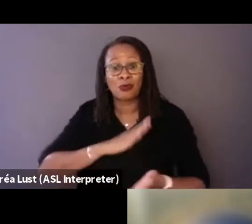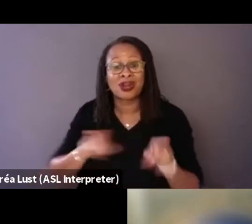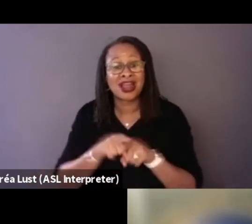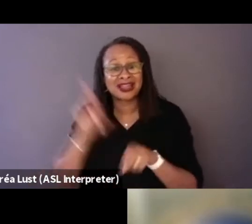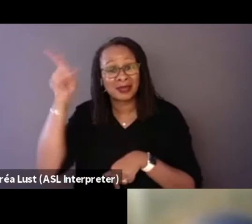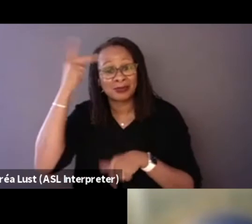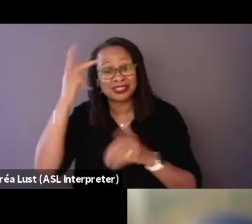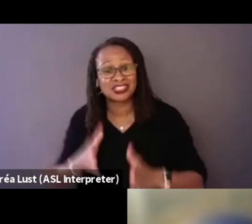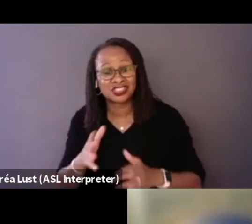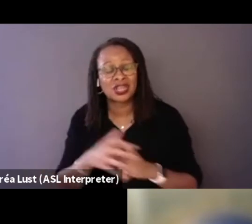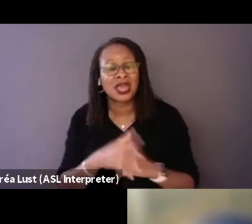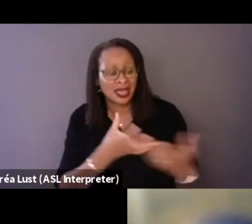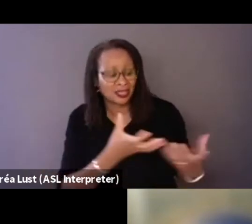and the wants of the community.